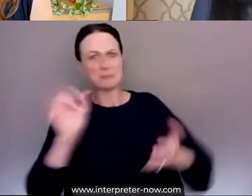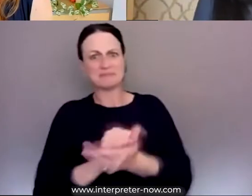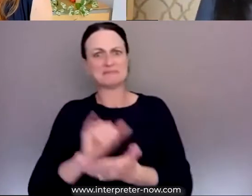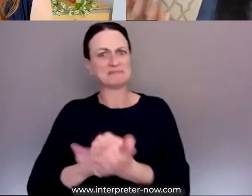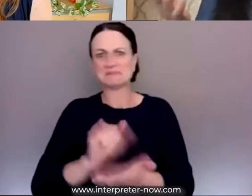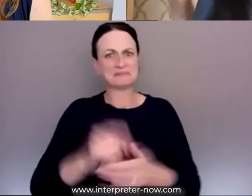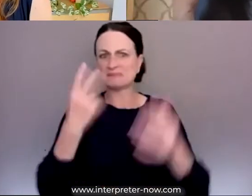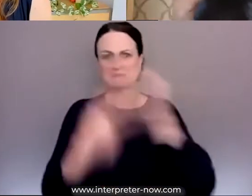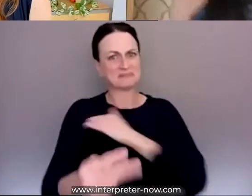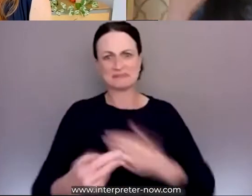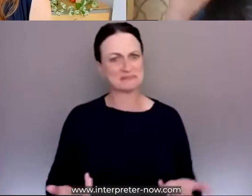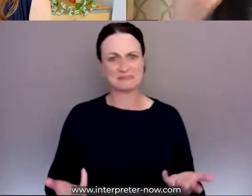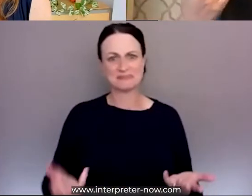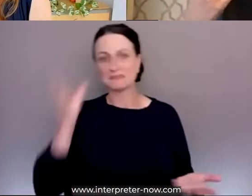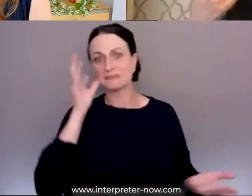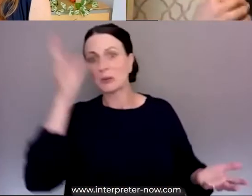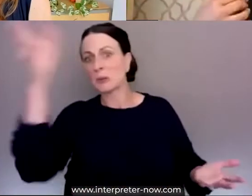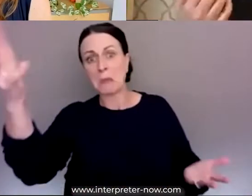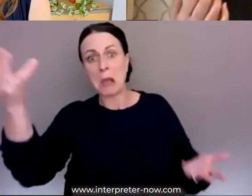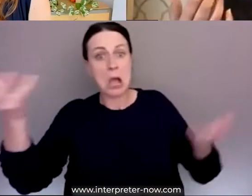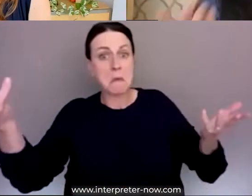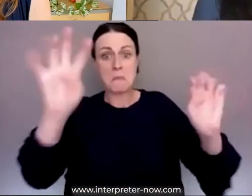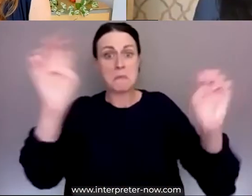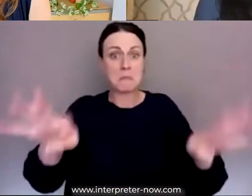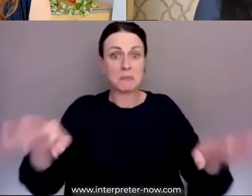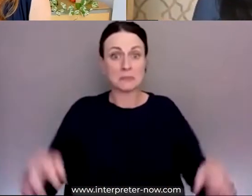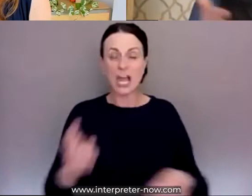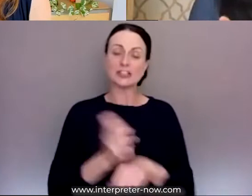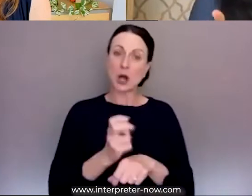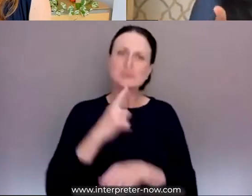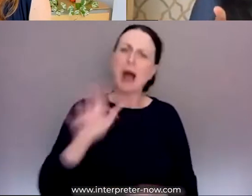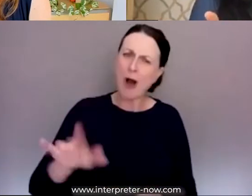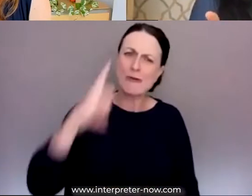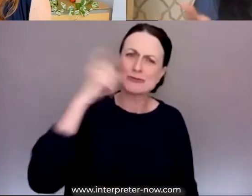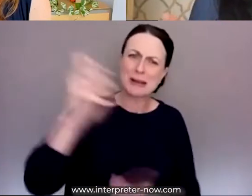It is hard to say your dreams can come true if the last 10 years you lived where these